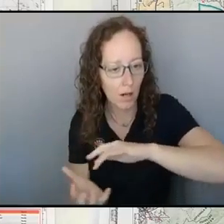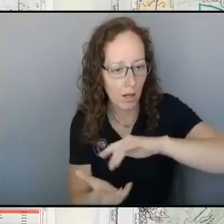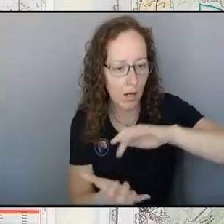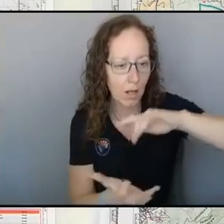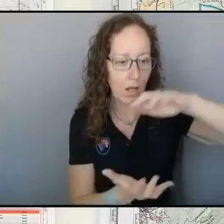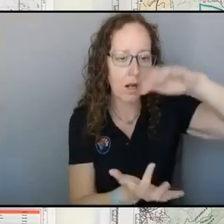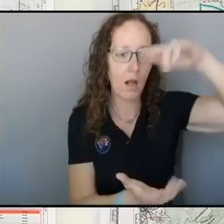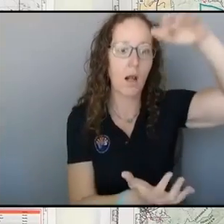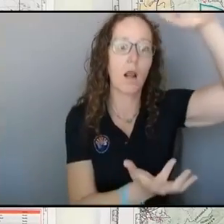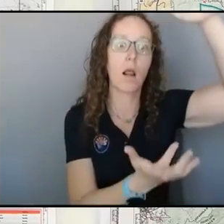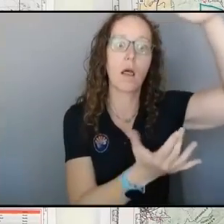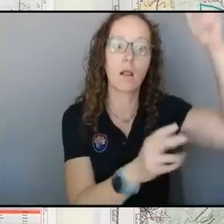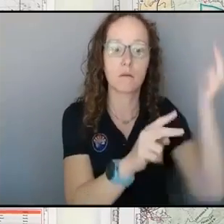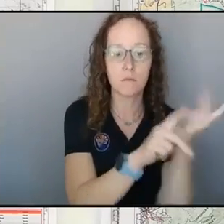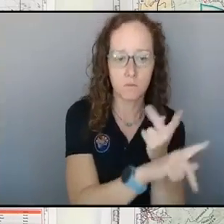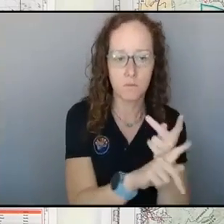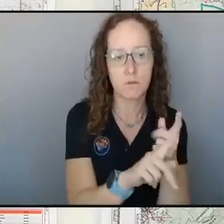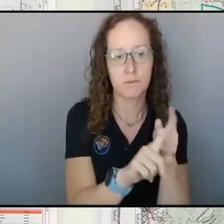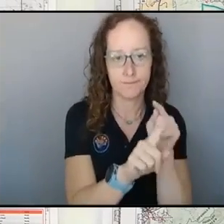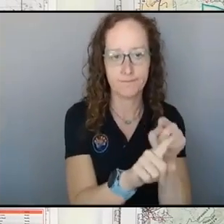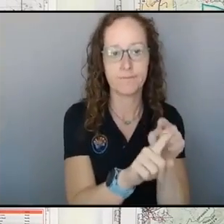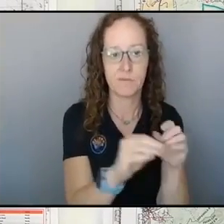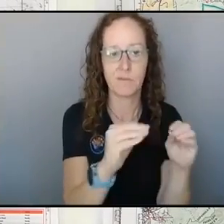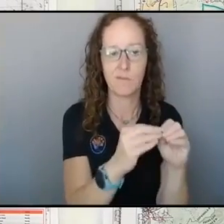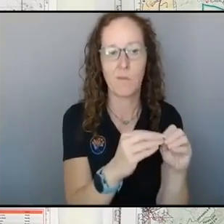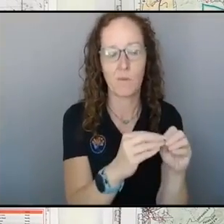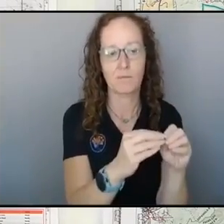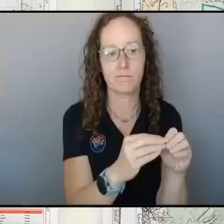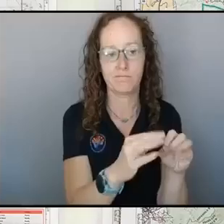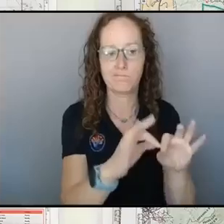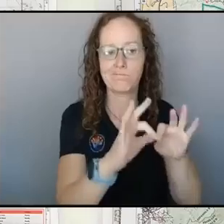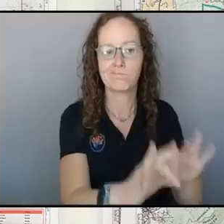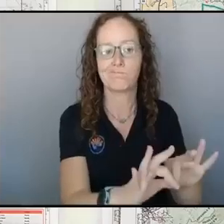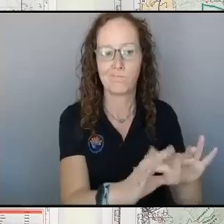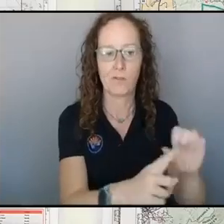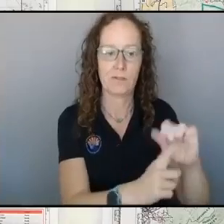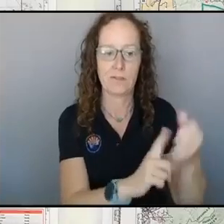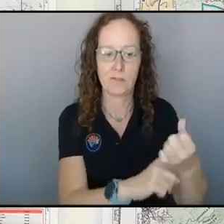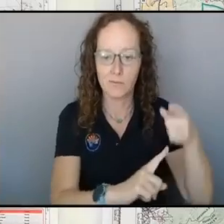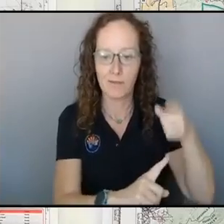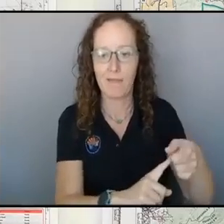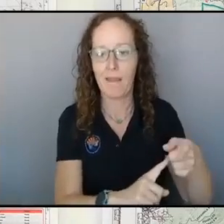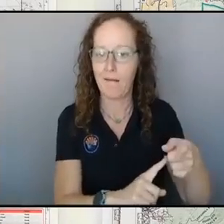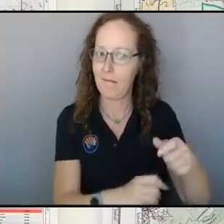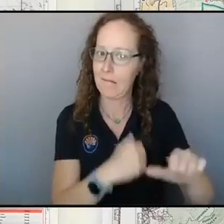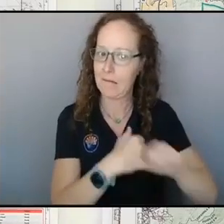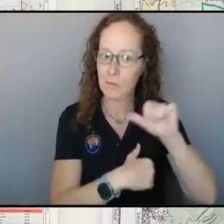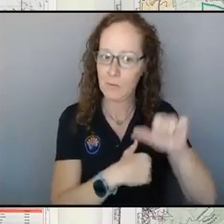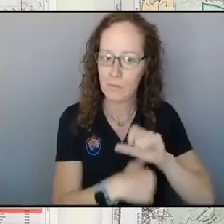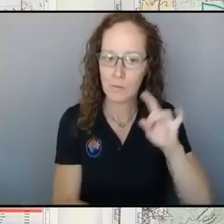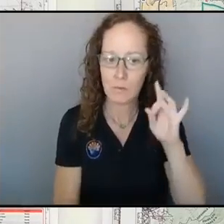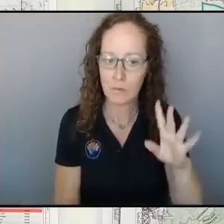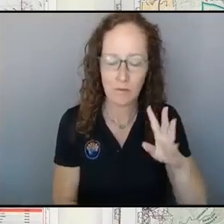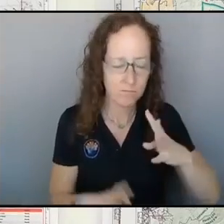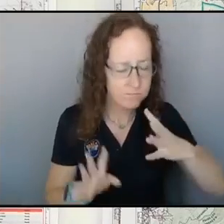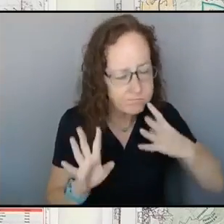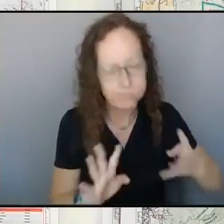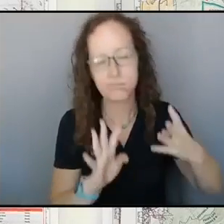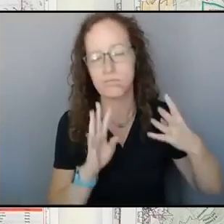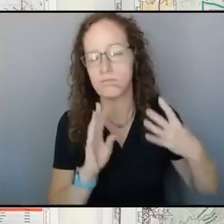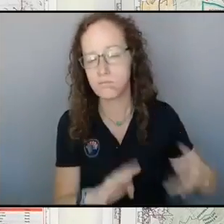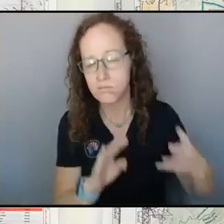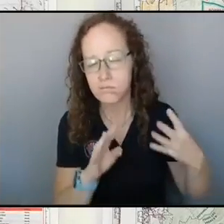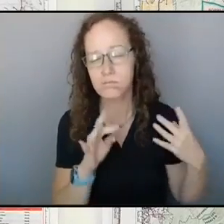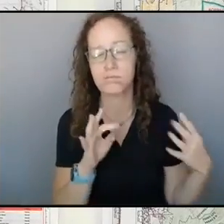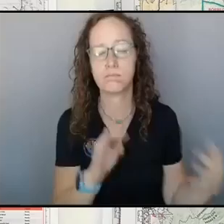to get the hazards of very very high winds, gusty erratic, can